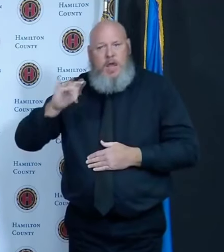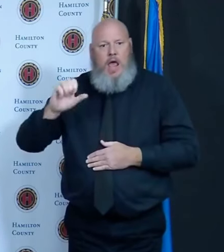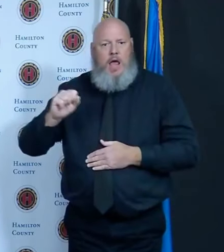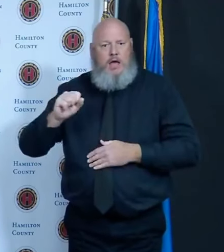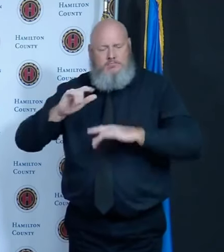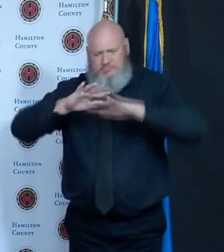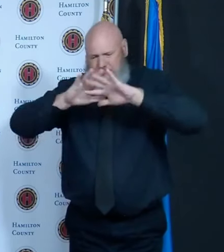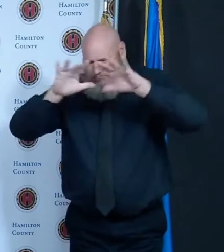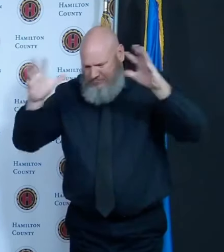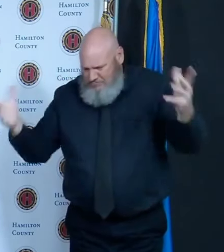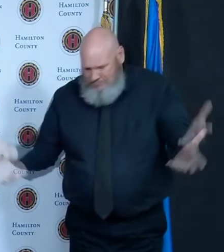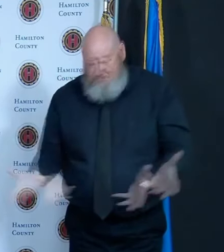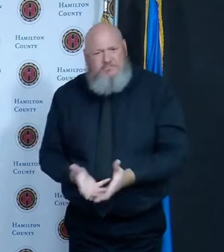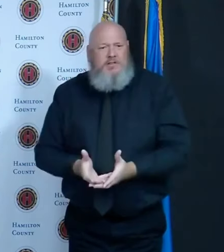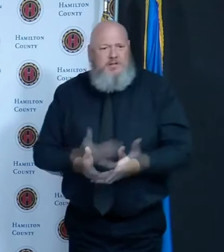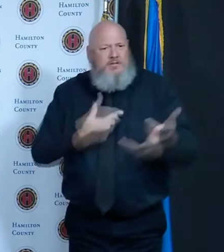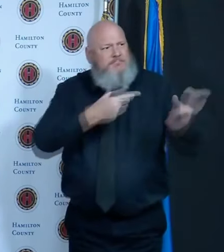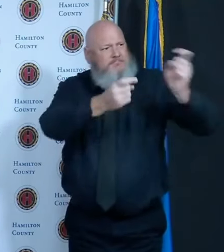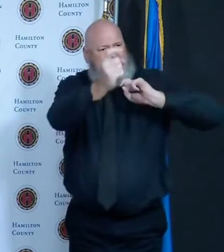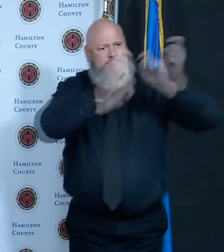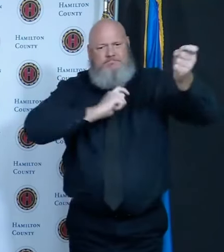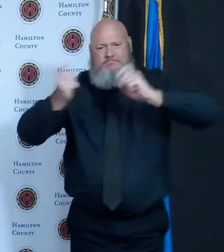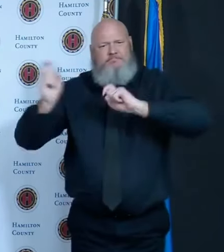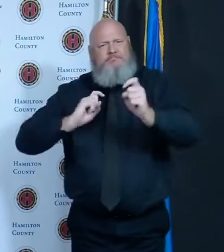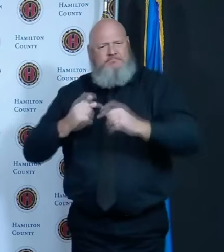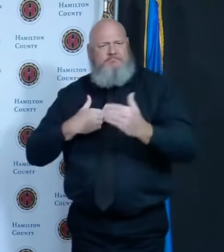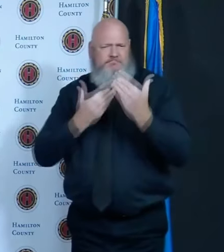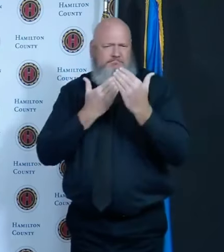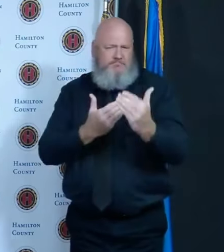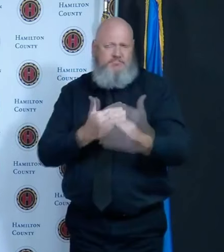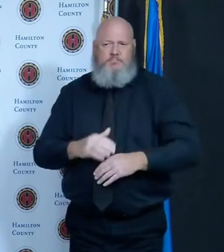done what they can to make sure that our first responders and folks in the